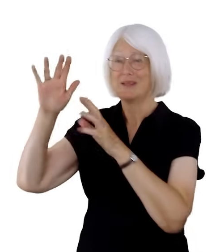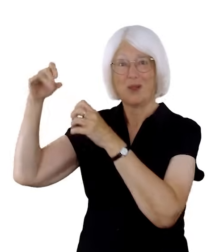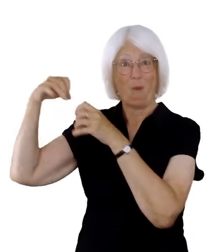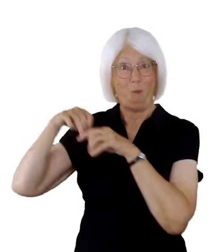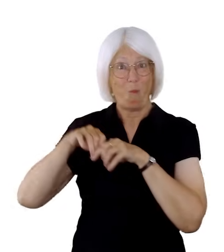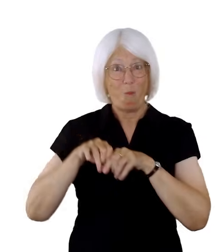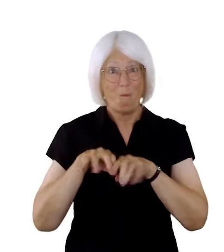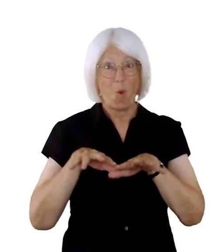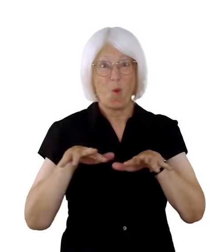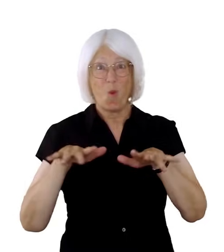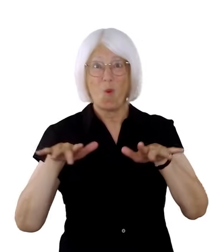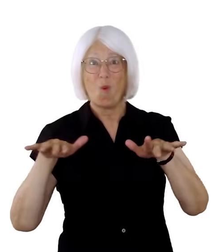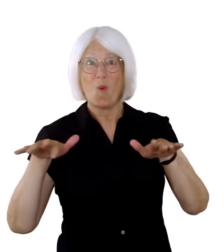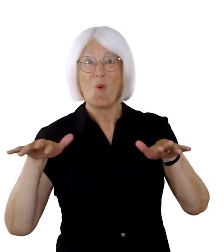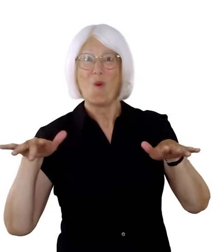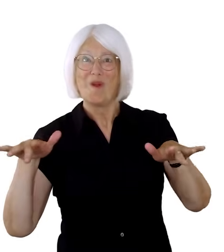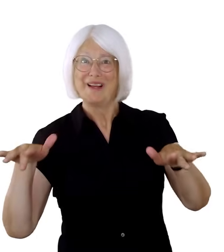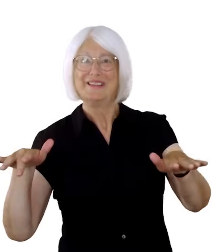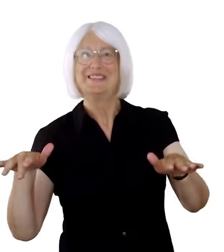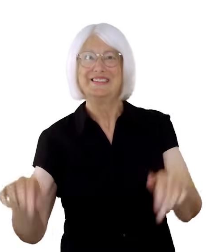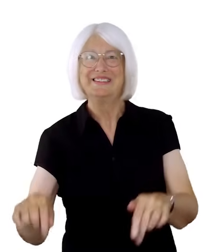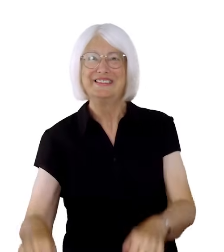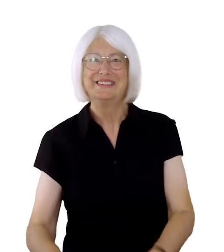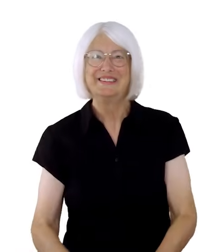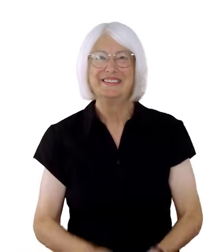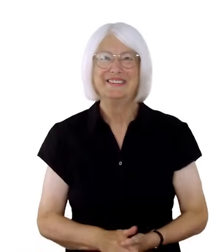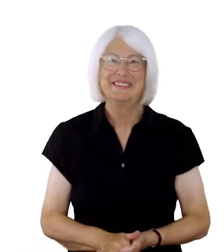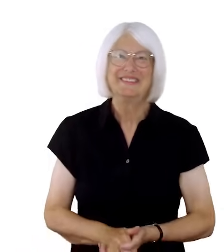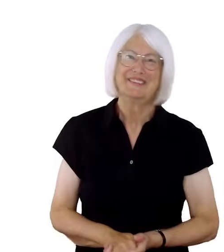Widely yet his mercy flows